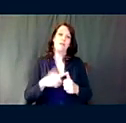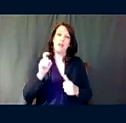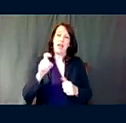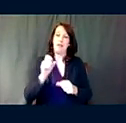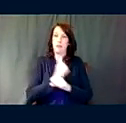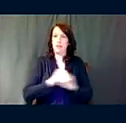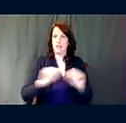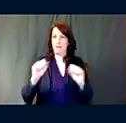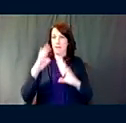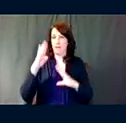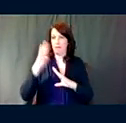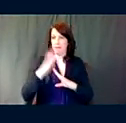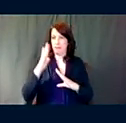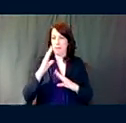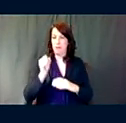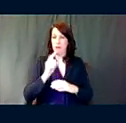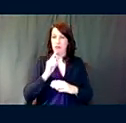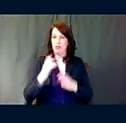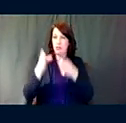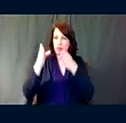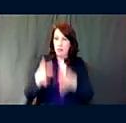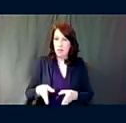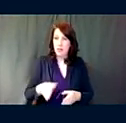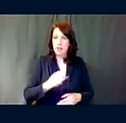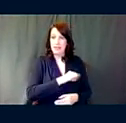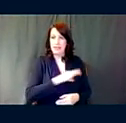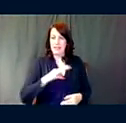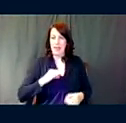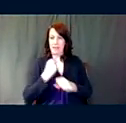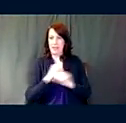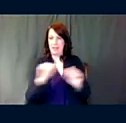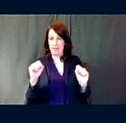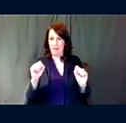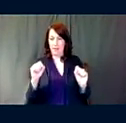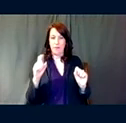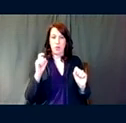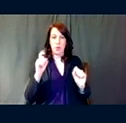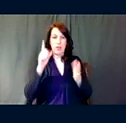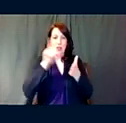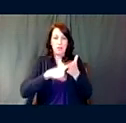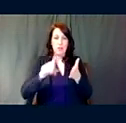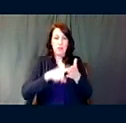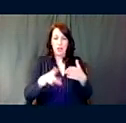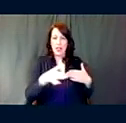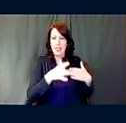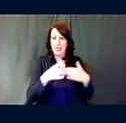SO WE NEEDED TO BE SAFE AND MAKE SURE SUBJECTS AND STAFF WERE SAFE AND SECOND NEEDED RESEARCH